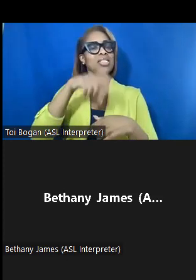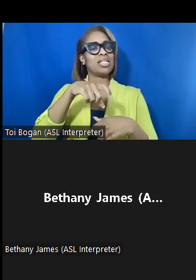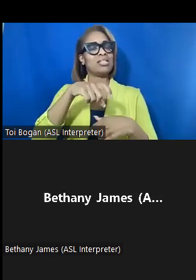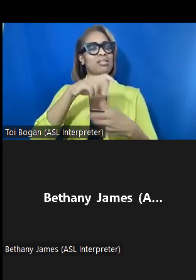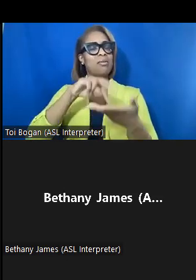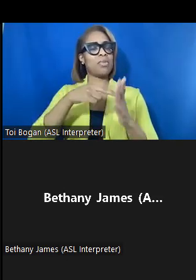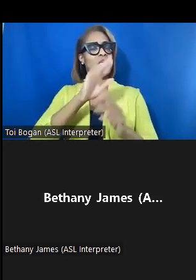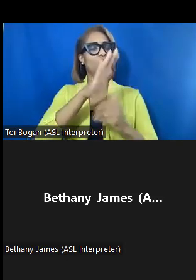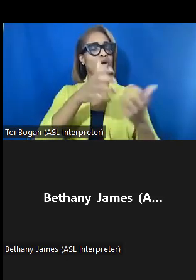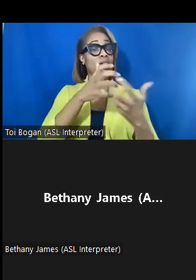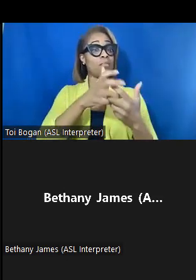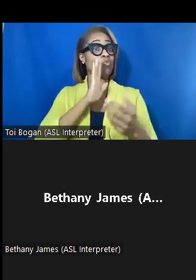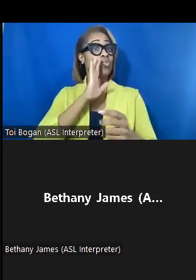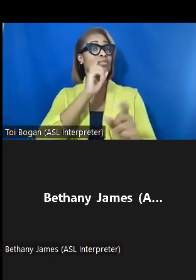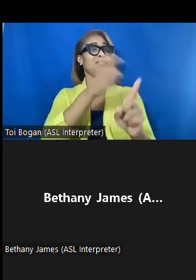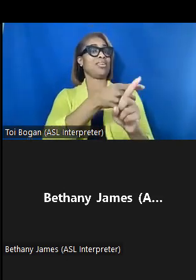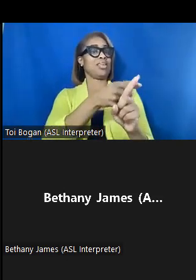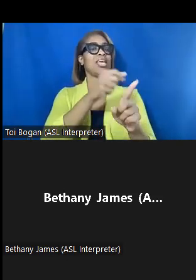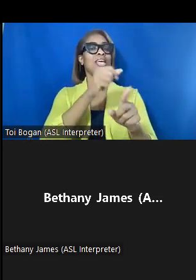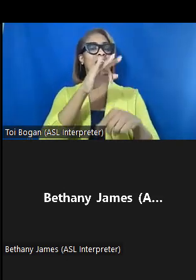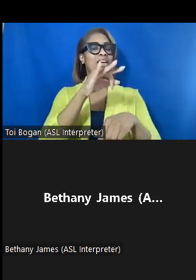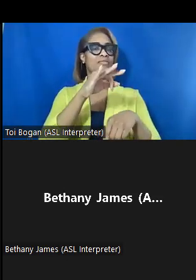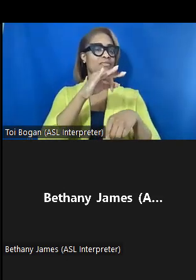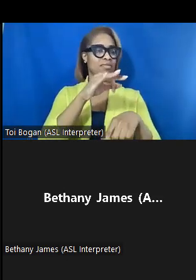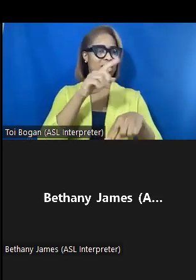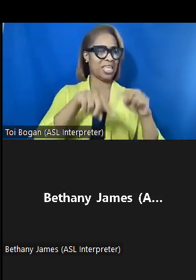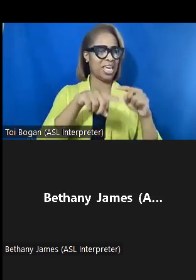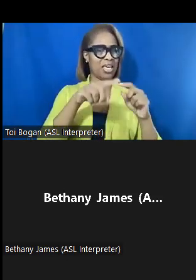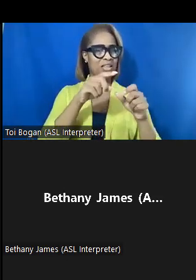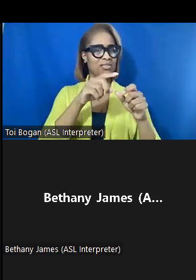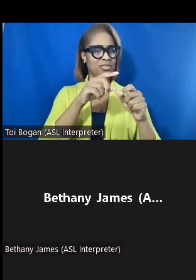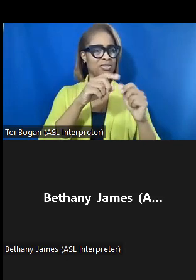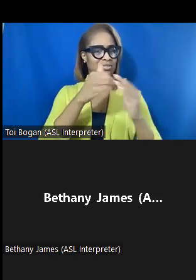will be granted if the timeframe isn't tenable. But you can always make that request.